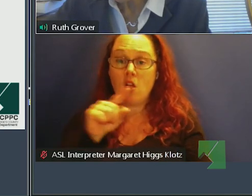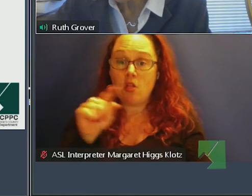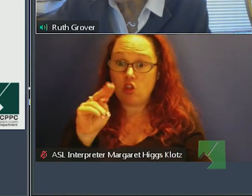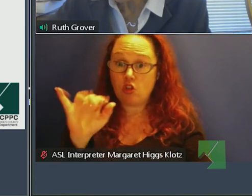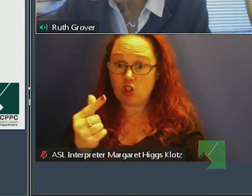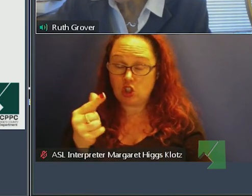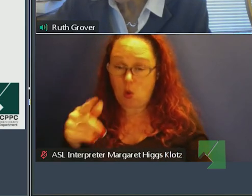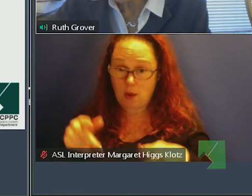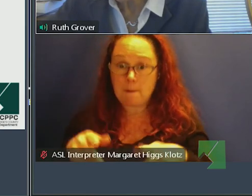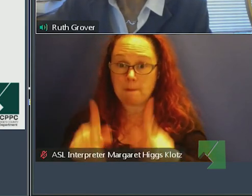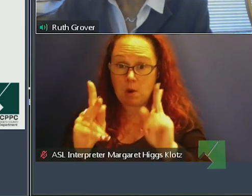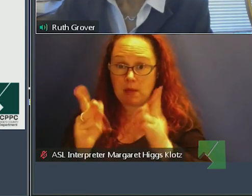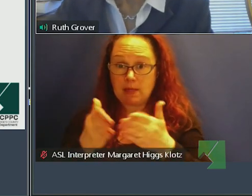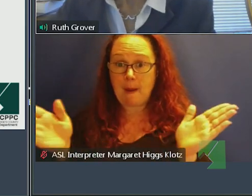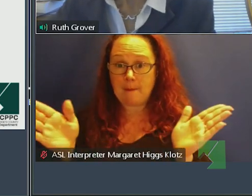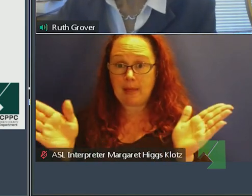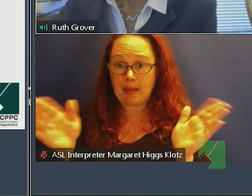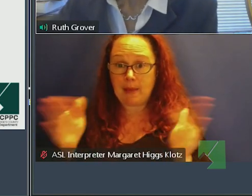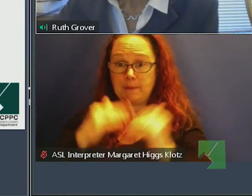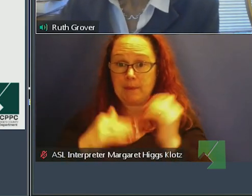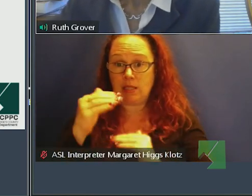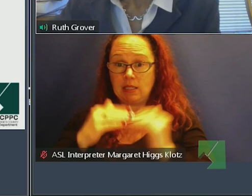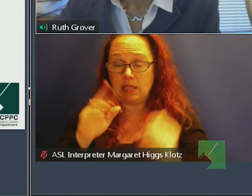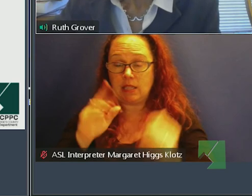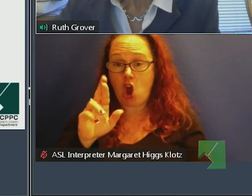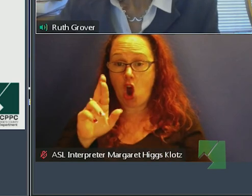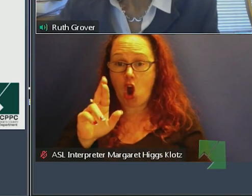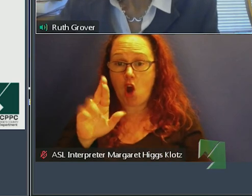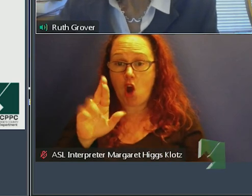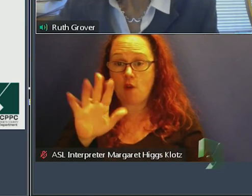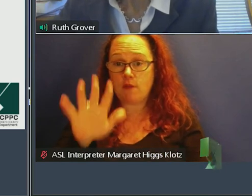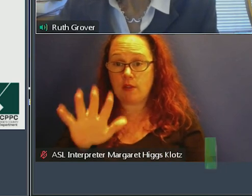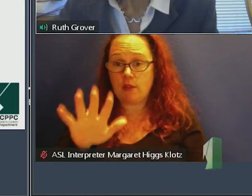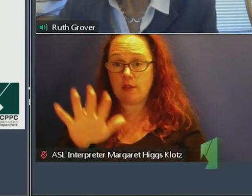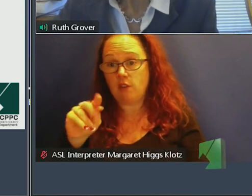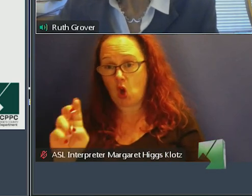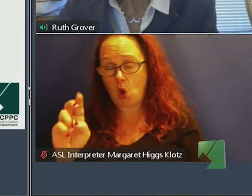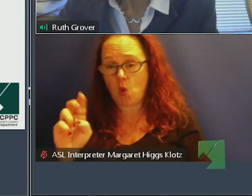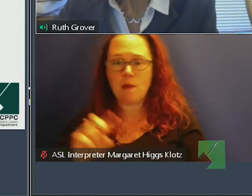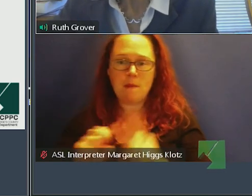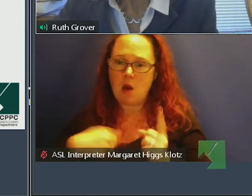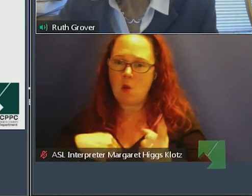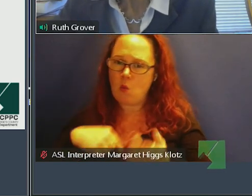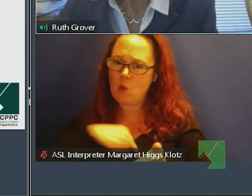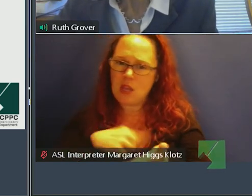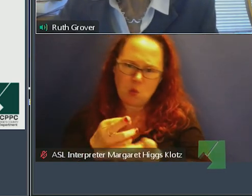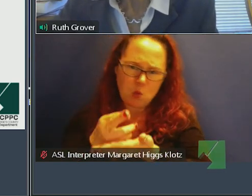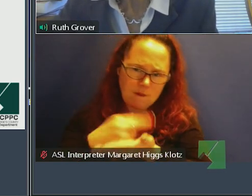buildings and uses in the R 55 zone. However, an exhaustive review of the institutional permitted uses in